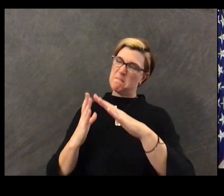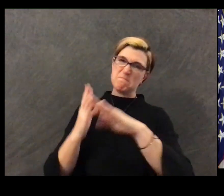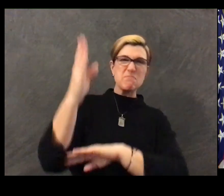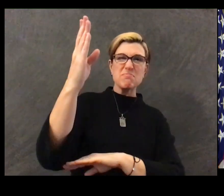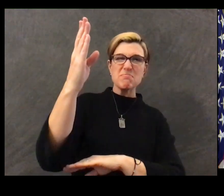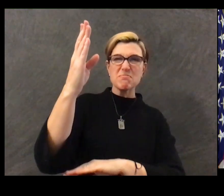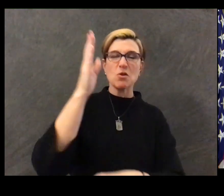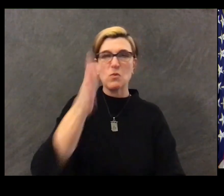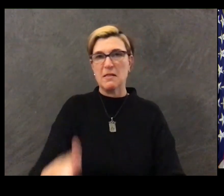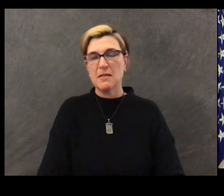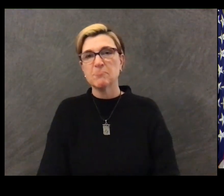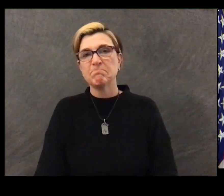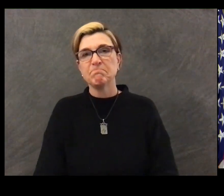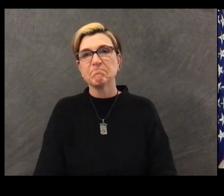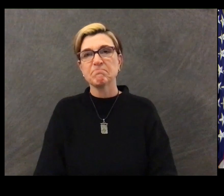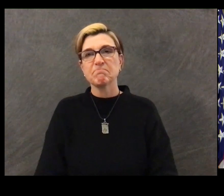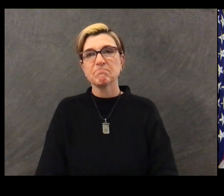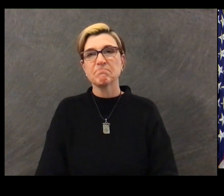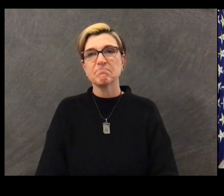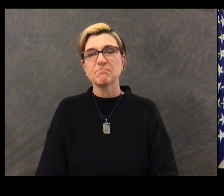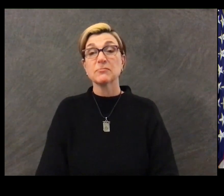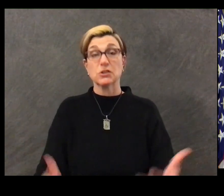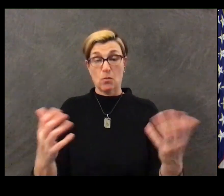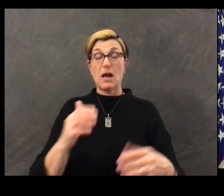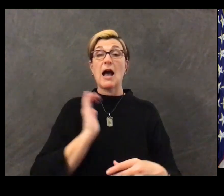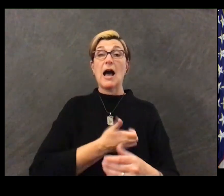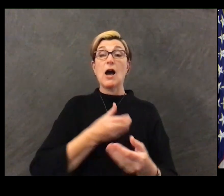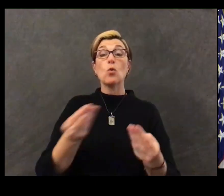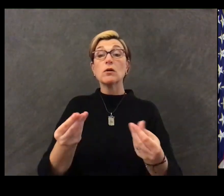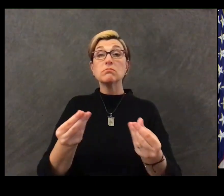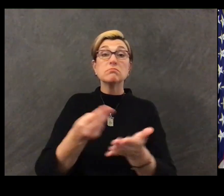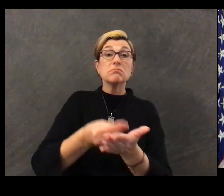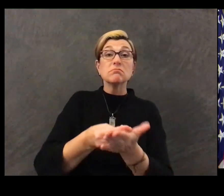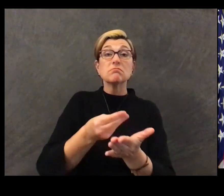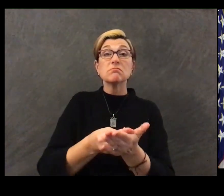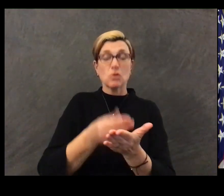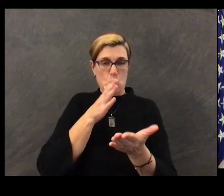been fully restored and again I really believe that we're going to lift those